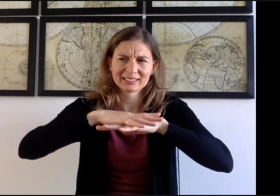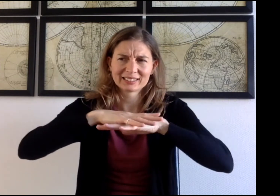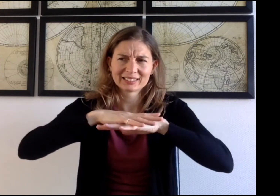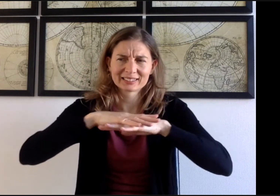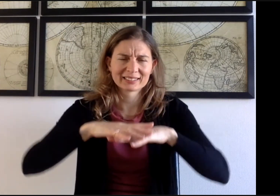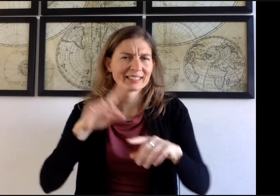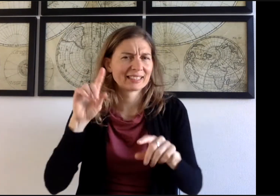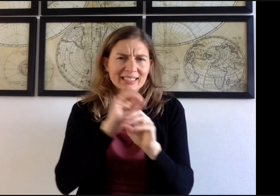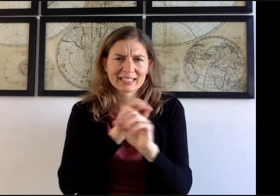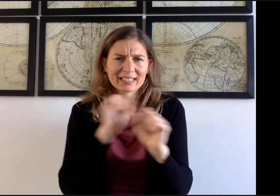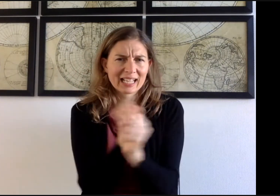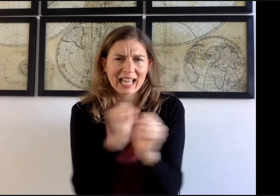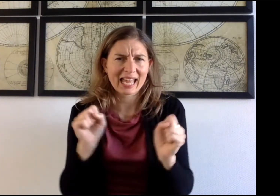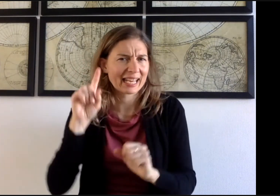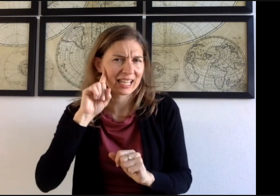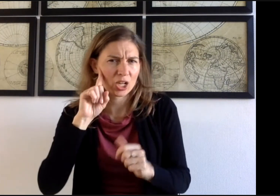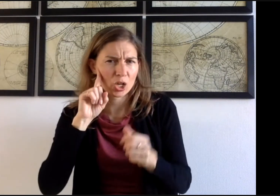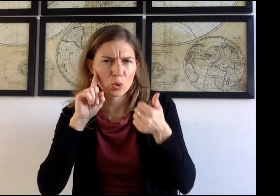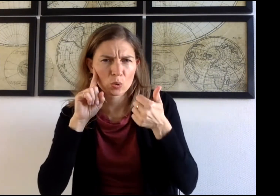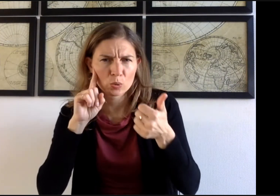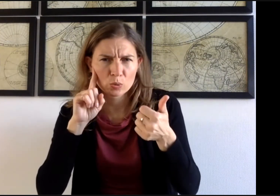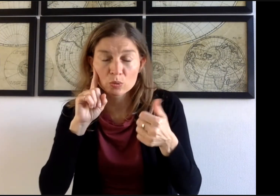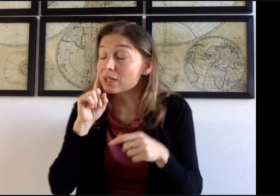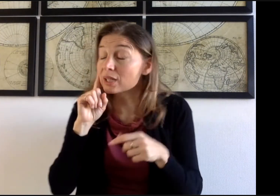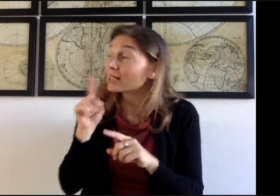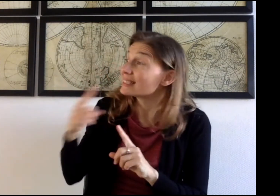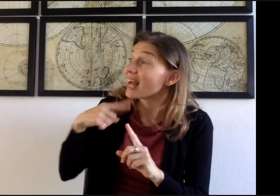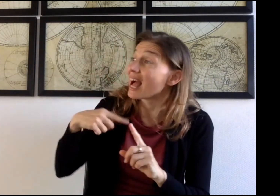I used the telephone, I listen you, you listen me?